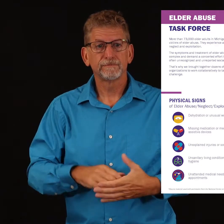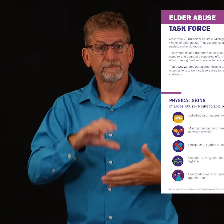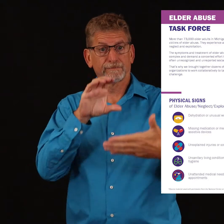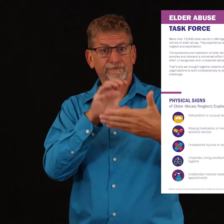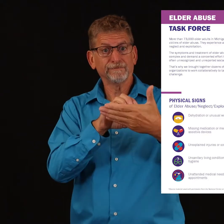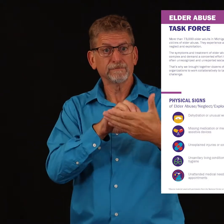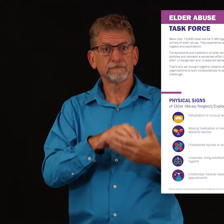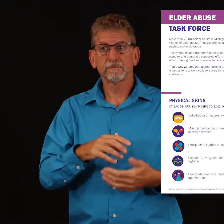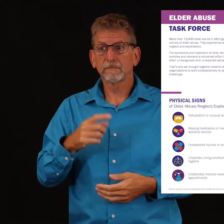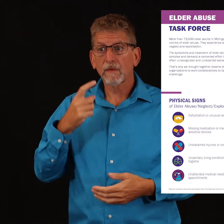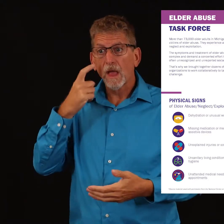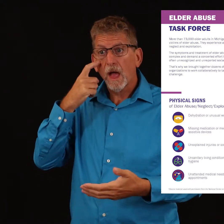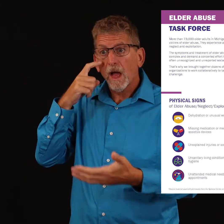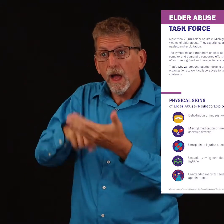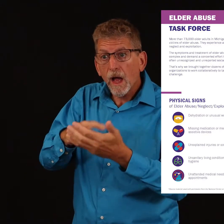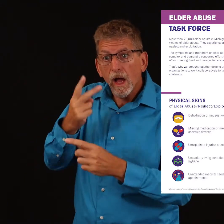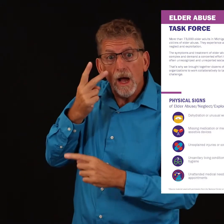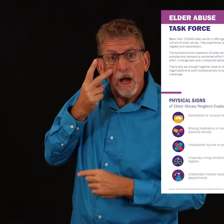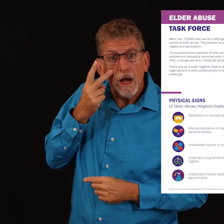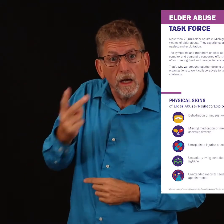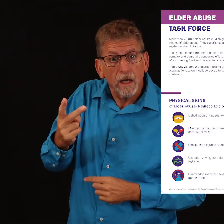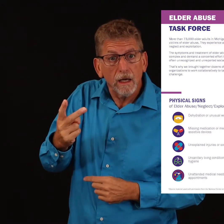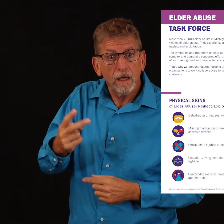[Next Section] See It